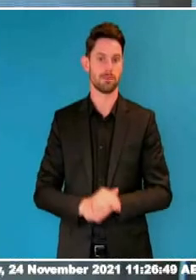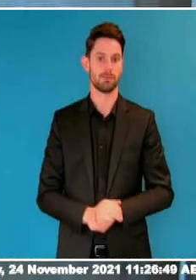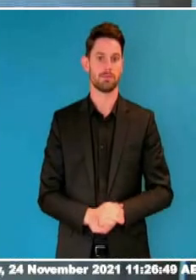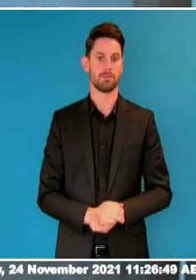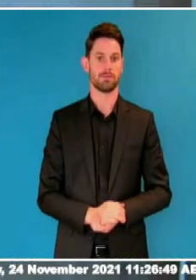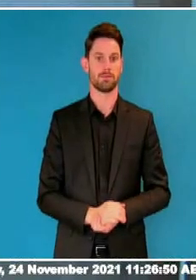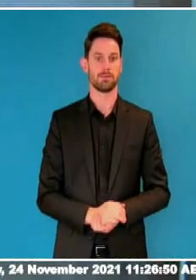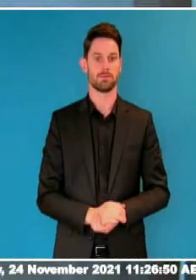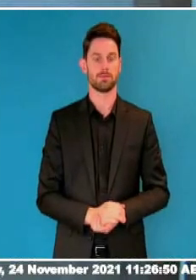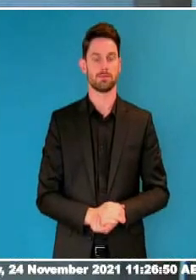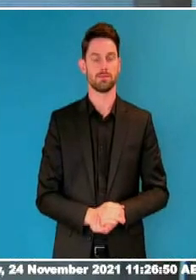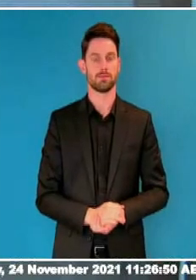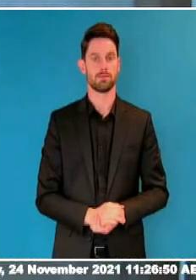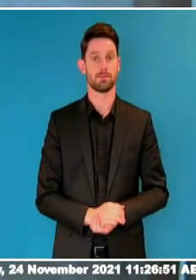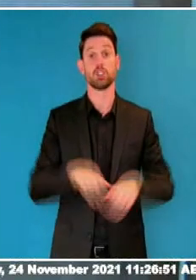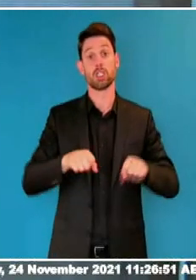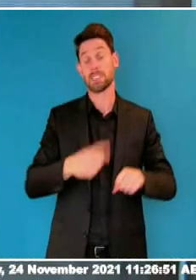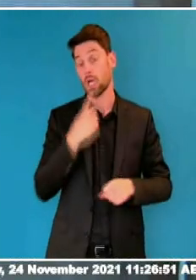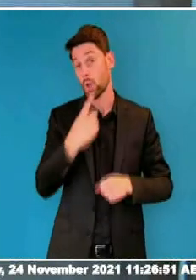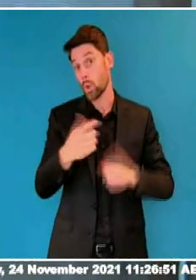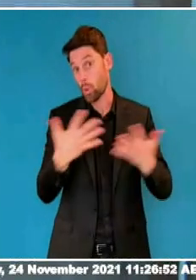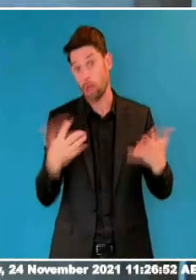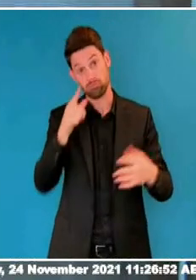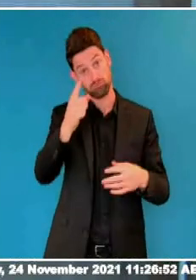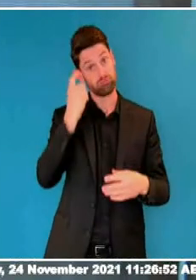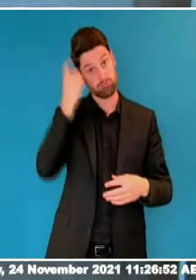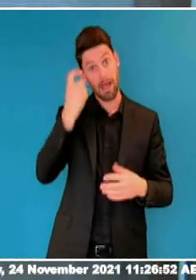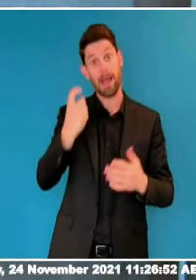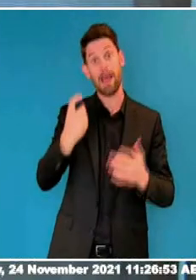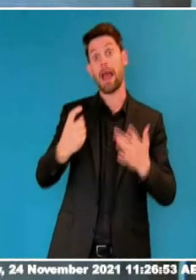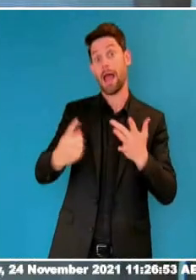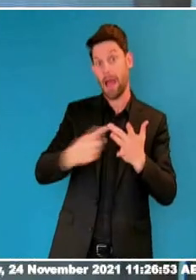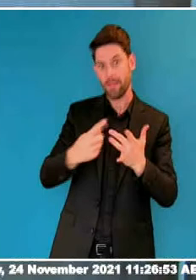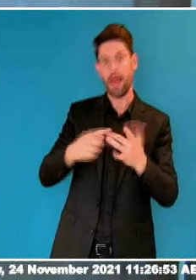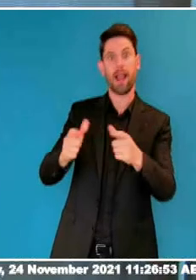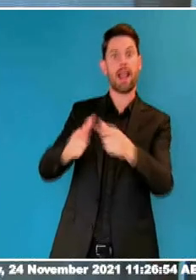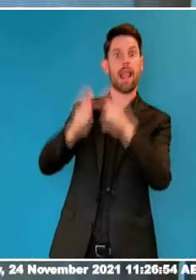that. CHAIR: Having regard to the practices of other large employers, do you think there